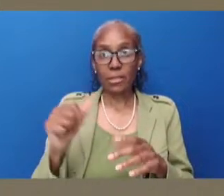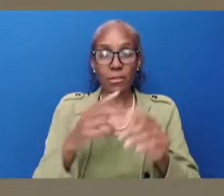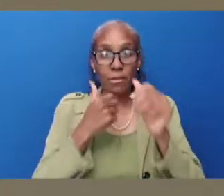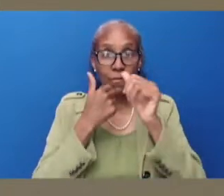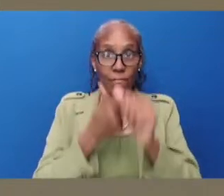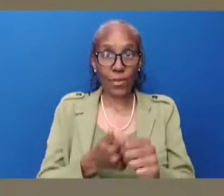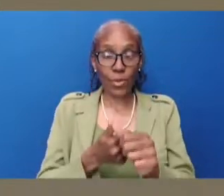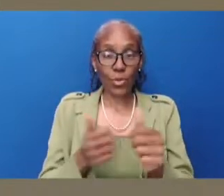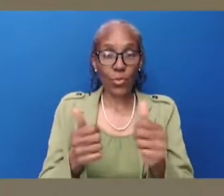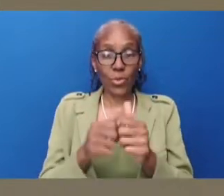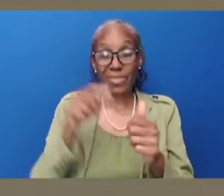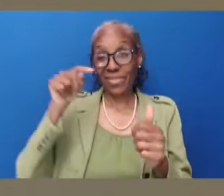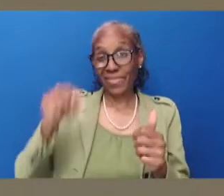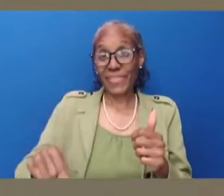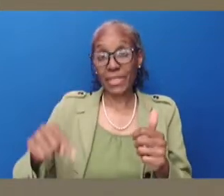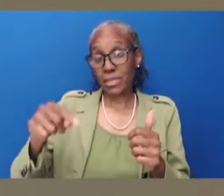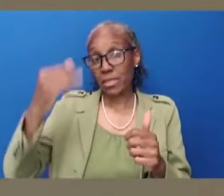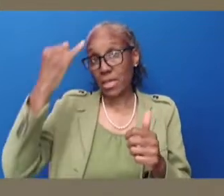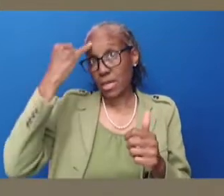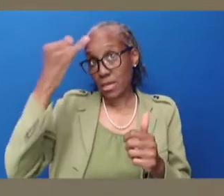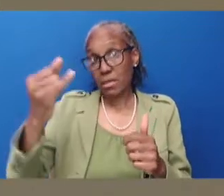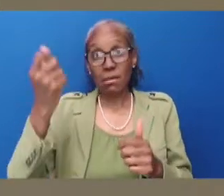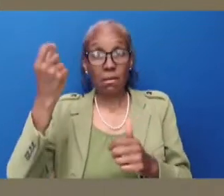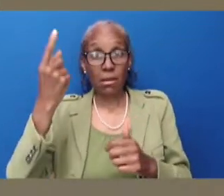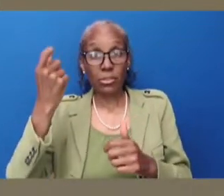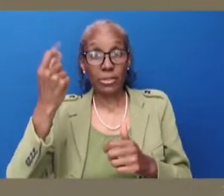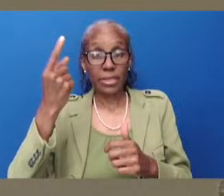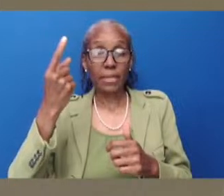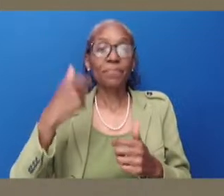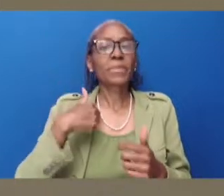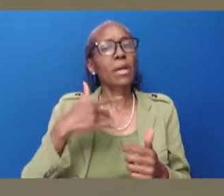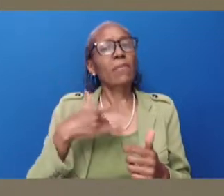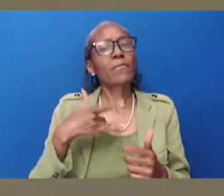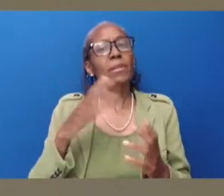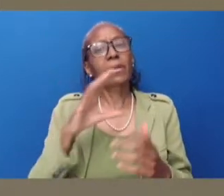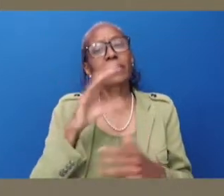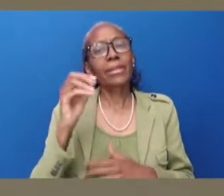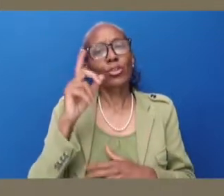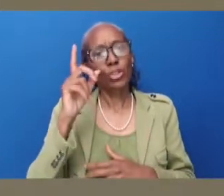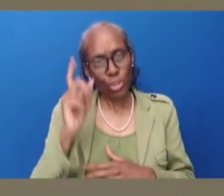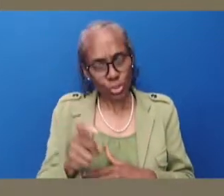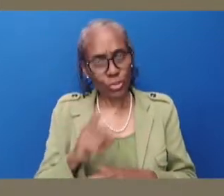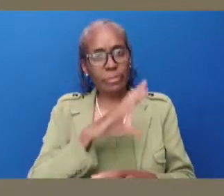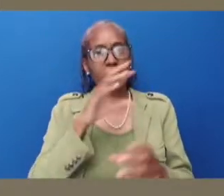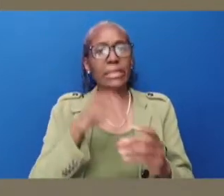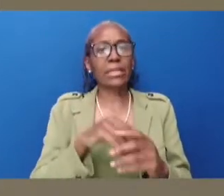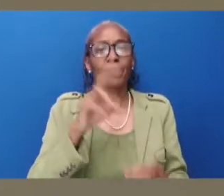OFFICE, I WAS RUNNING LASHONDA,